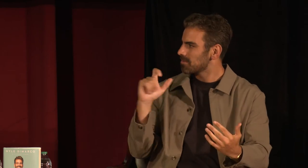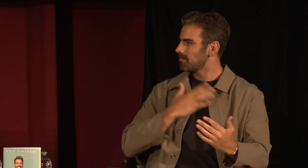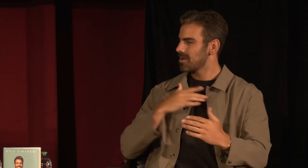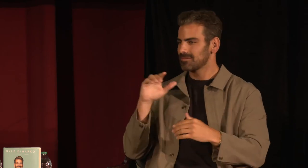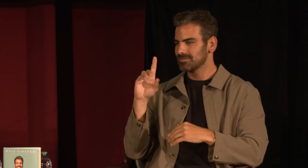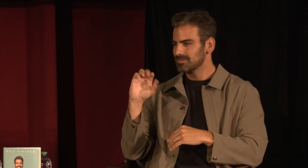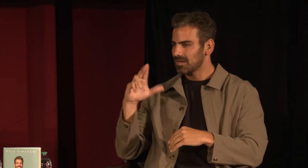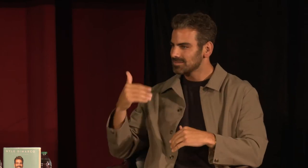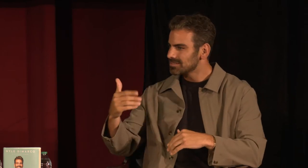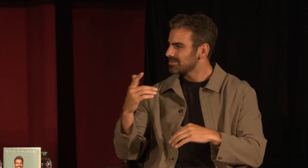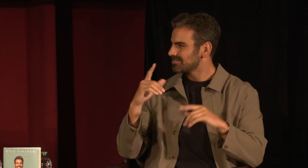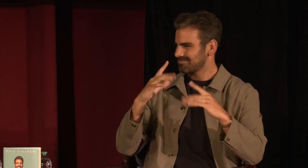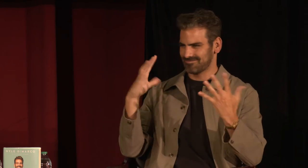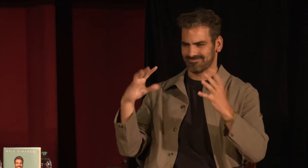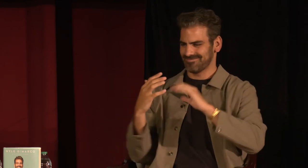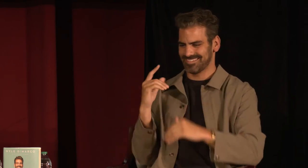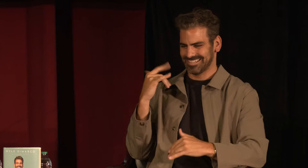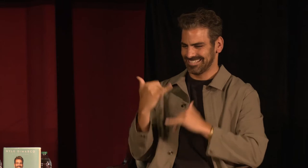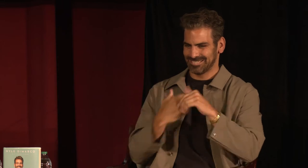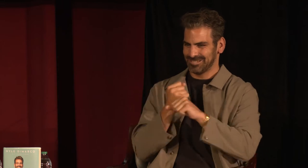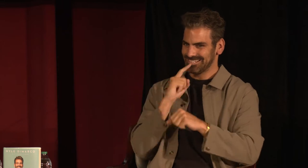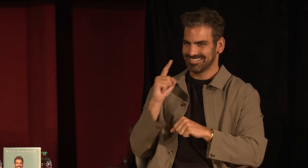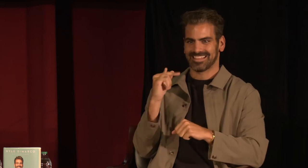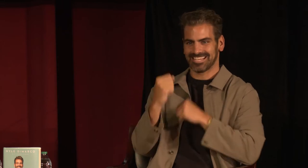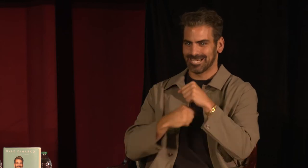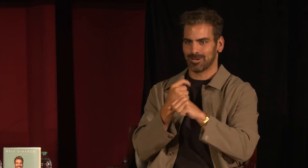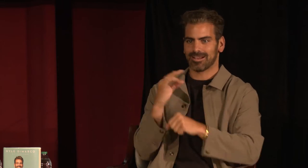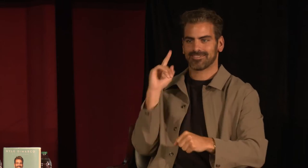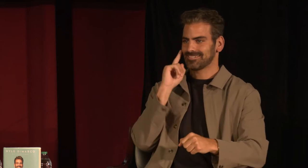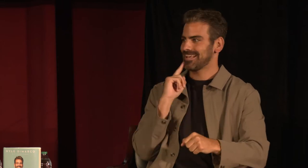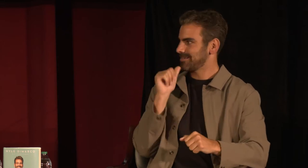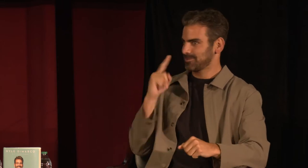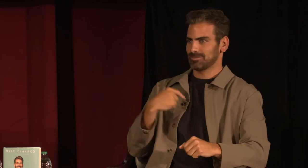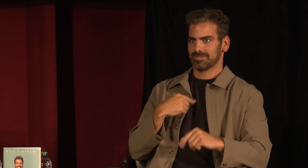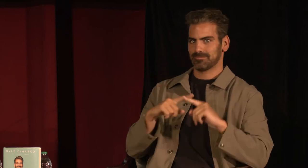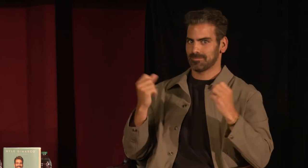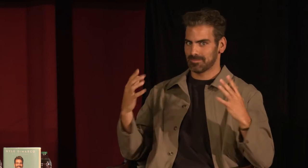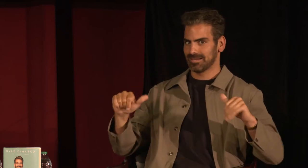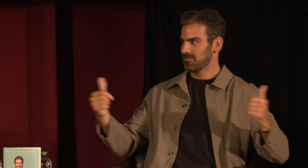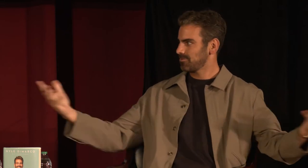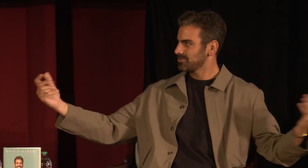with Audible, both taking to the Oscar stage this year. Really, it feels like our time now.